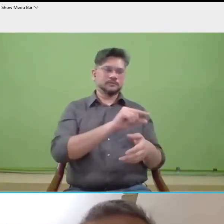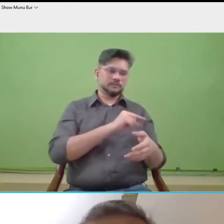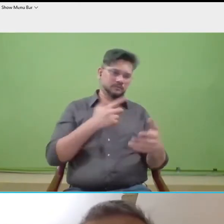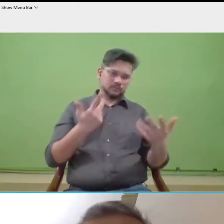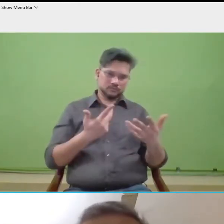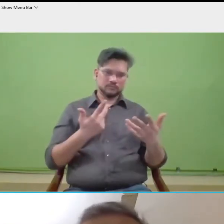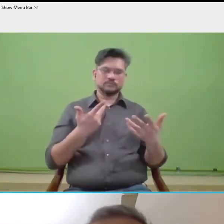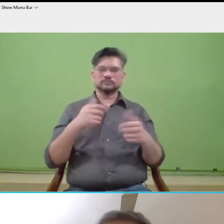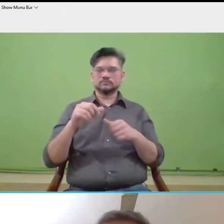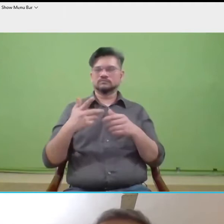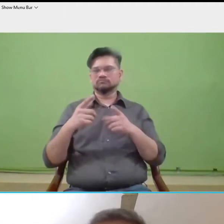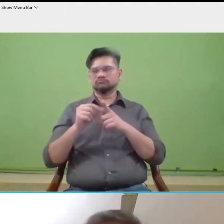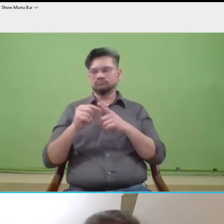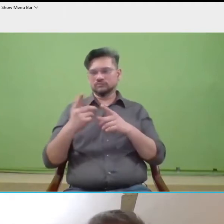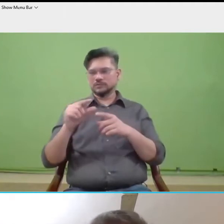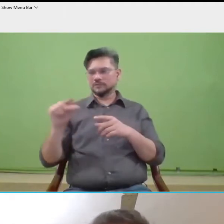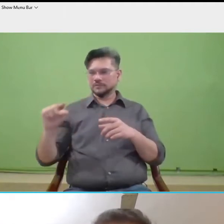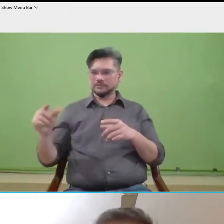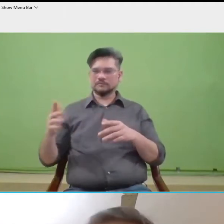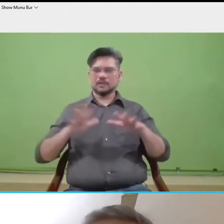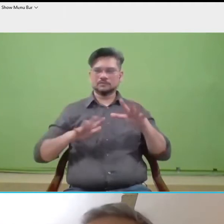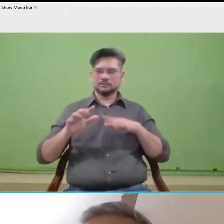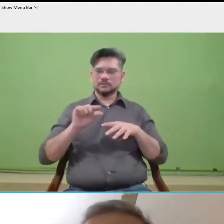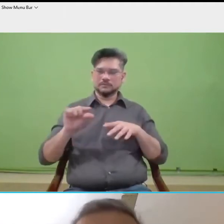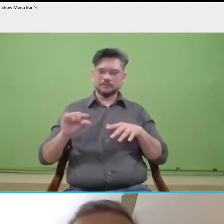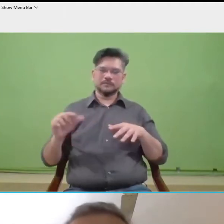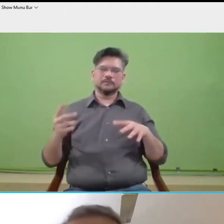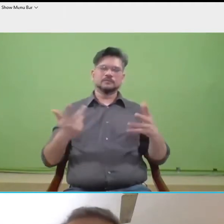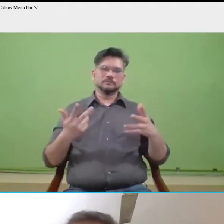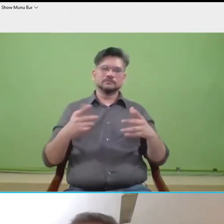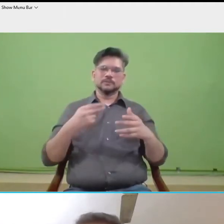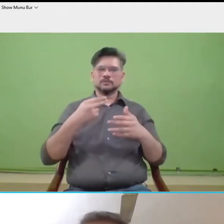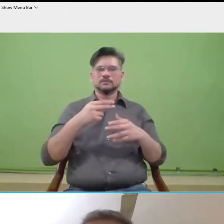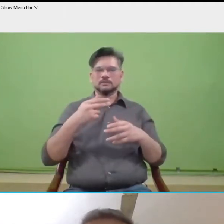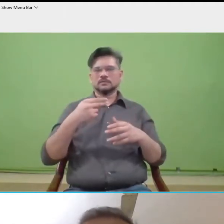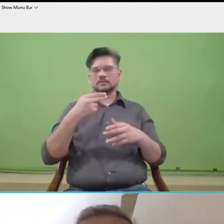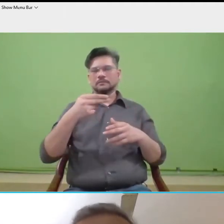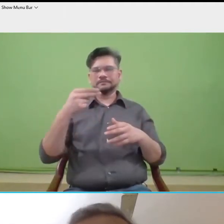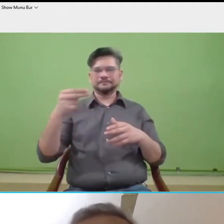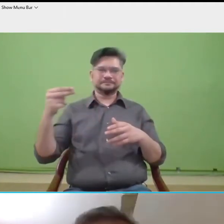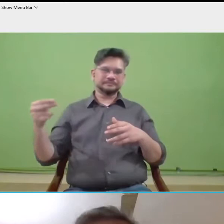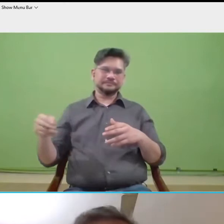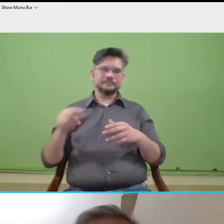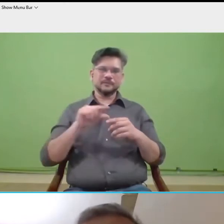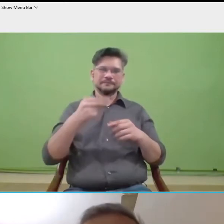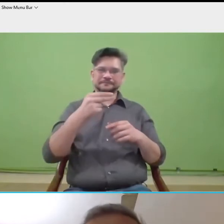okay naming of actions so that the labels that we do often and that comes out from within the deaf